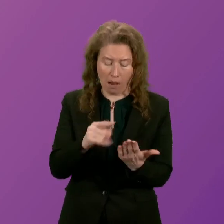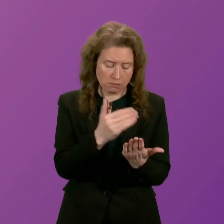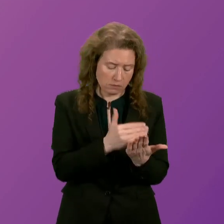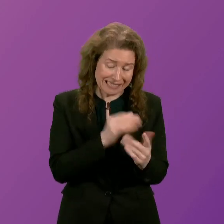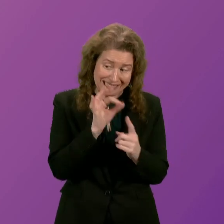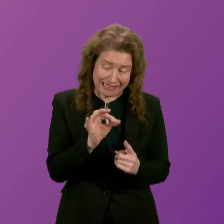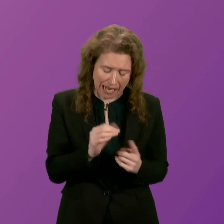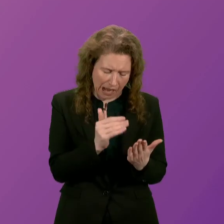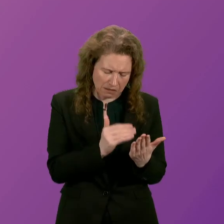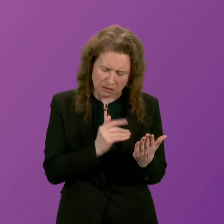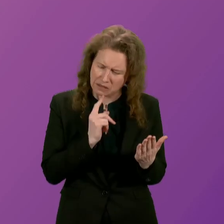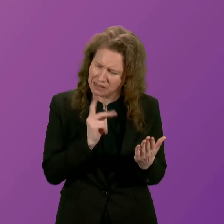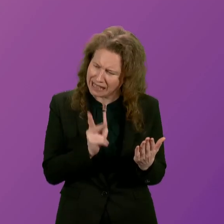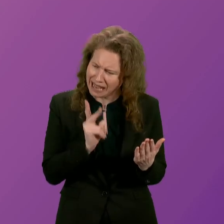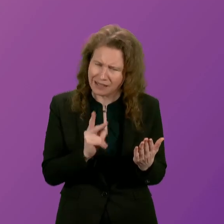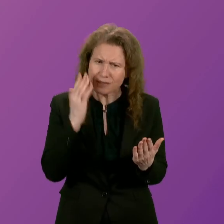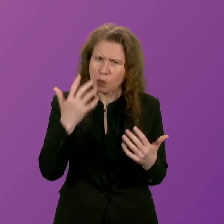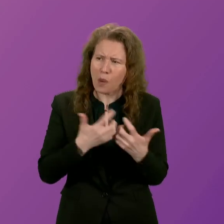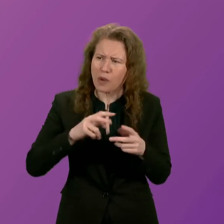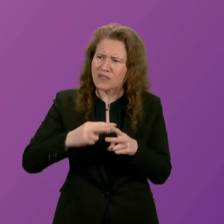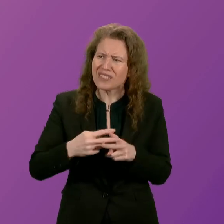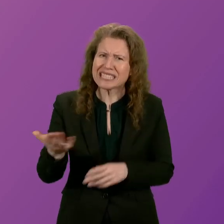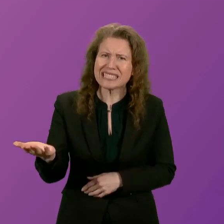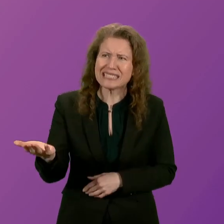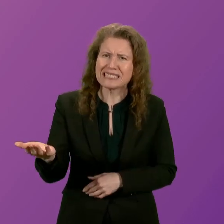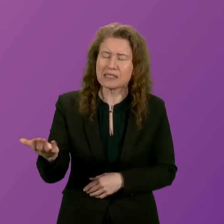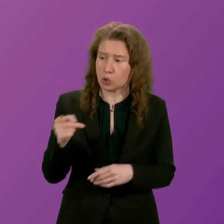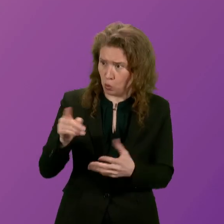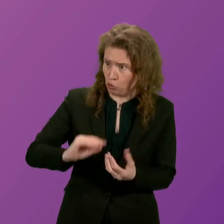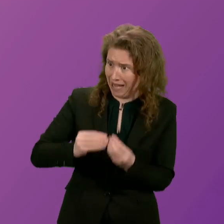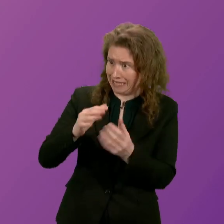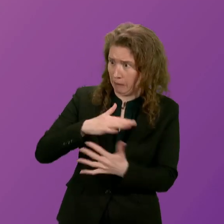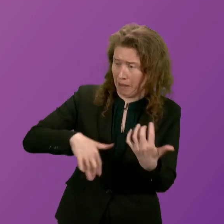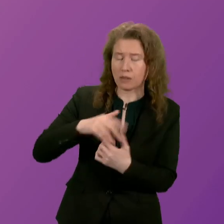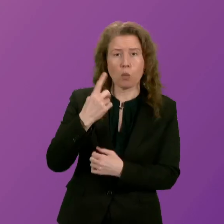they have no idea of how to fix the mess that they created. It is so bad that Dr Iain Morrison,